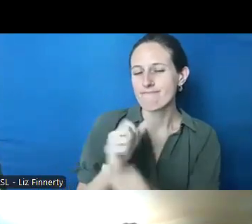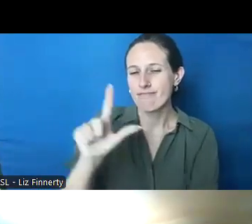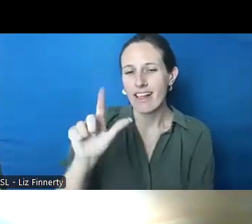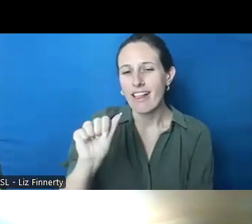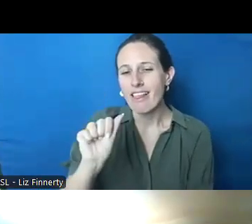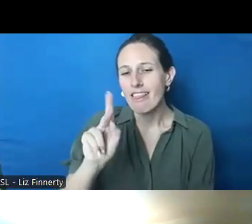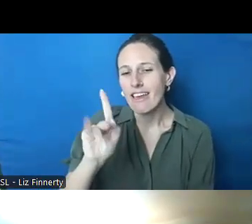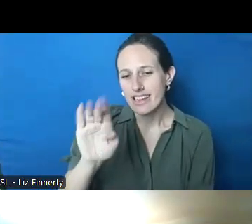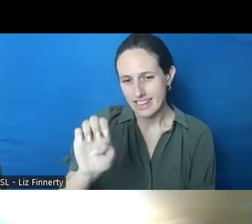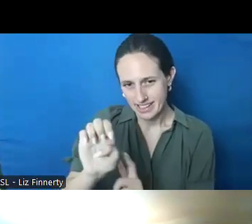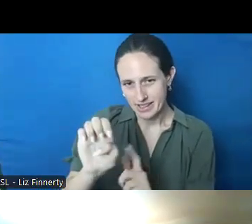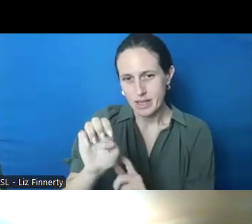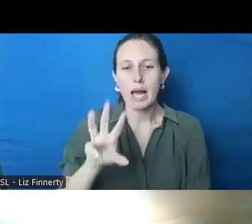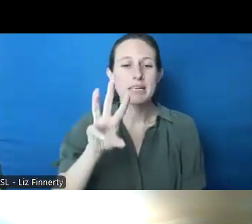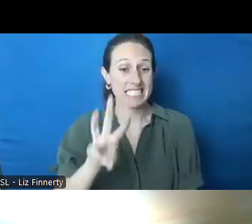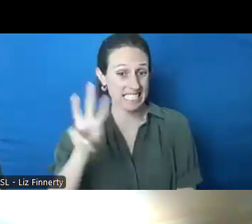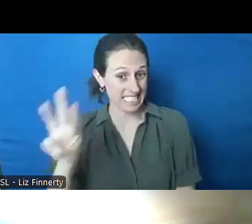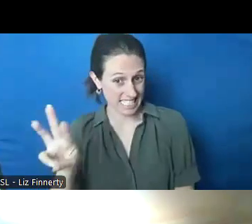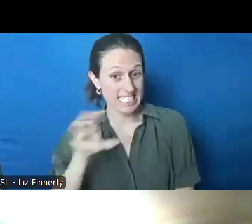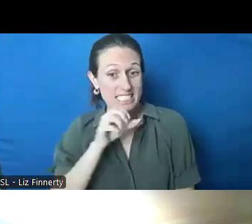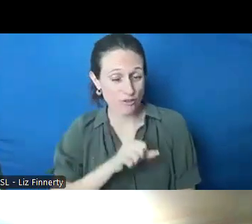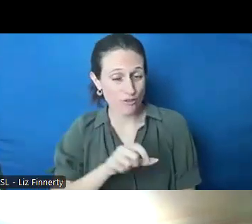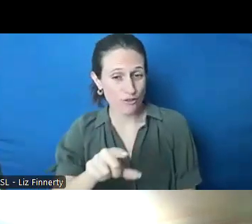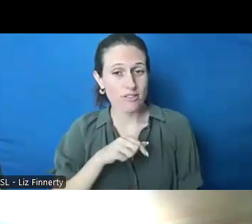Mullen. My nickname is Lanie. I'm a 66-year-old white woman